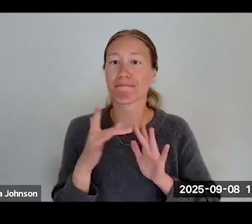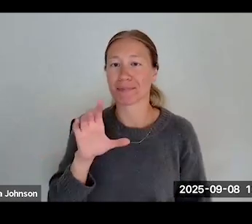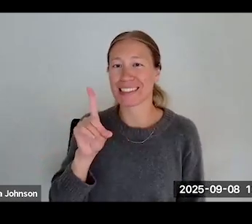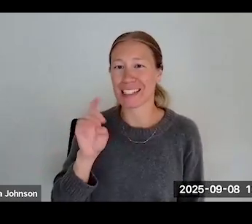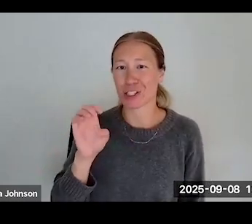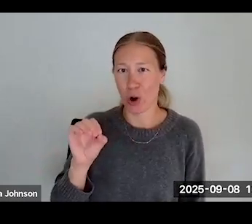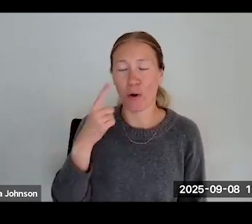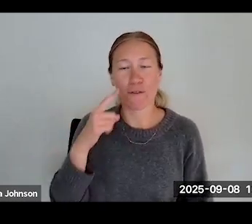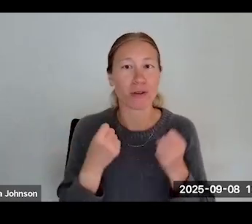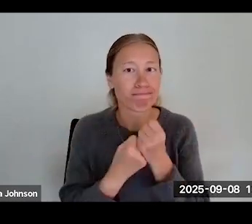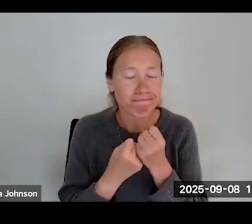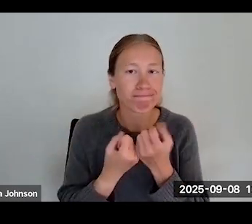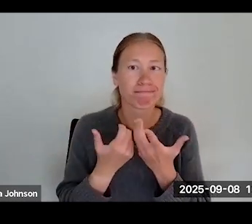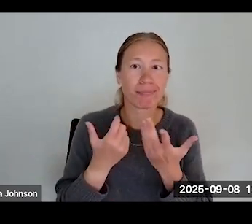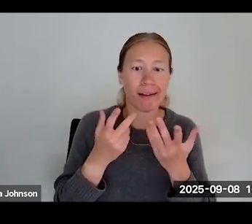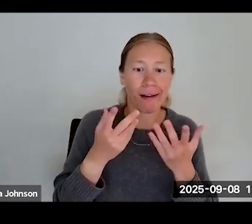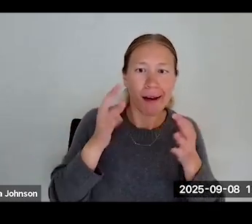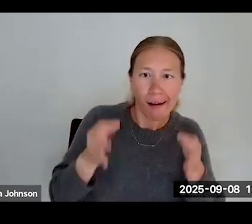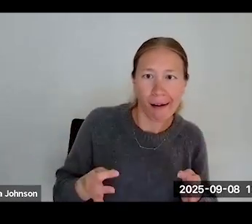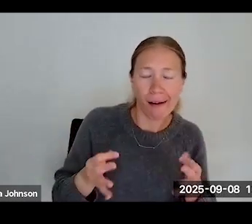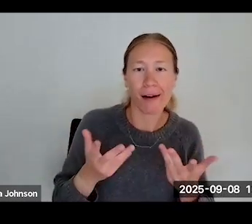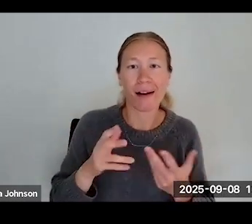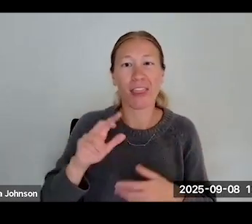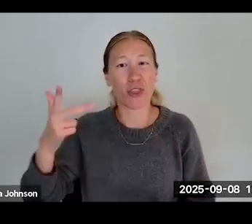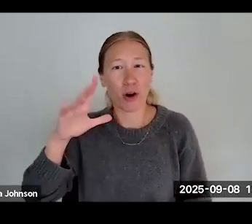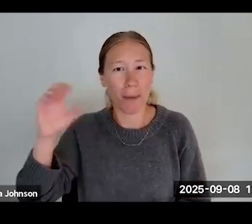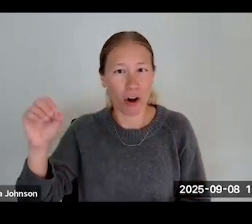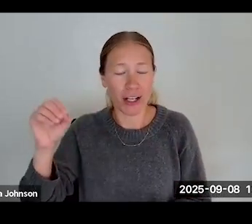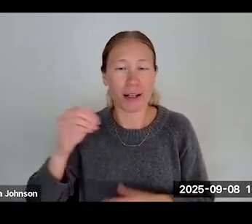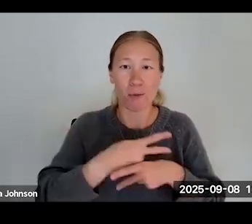for assistance determining whether a third party product or service is compliant.